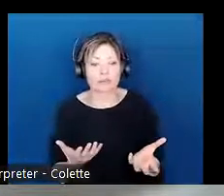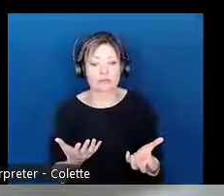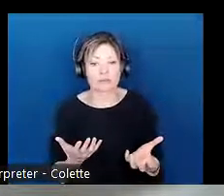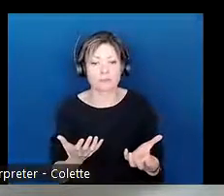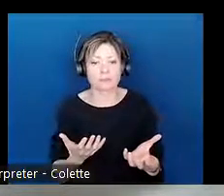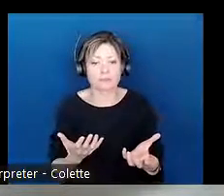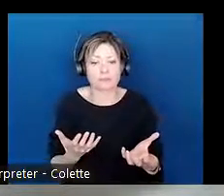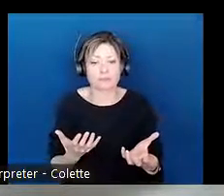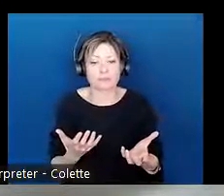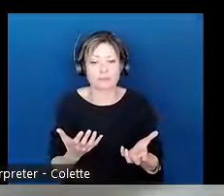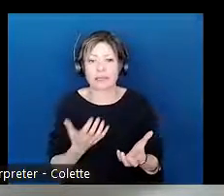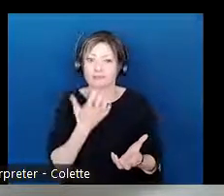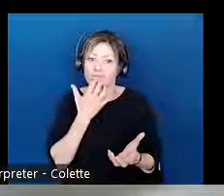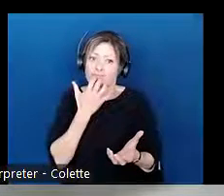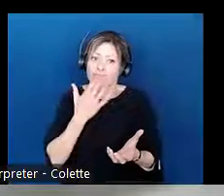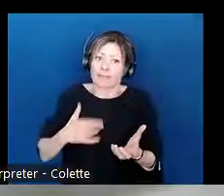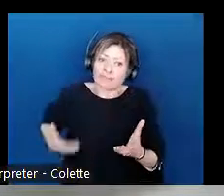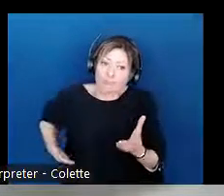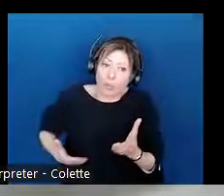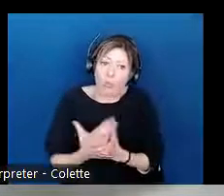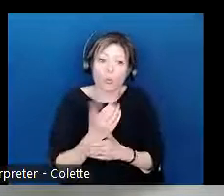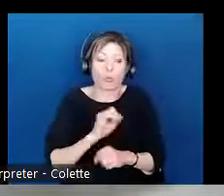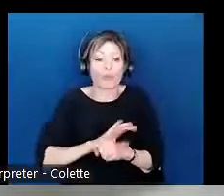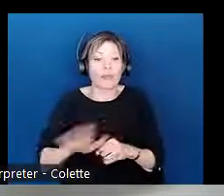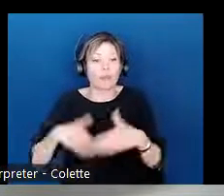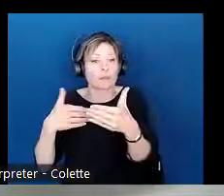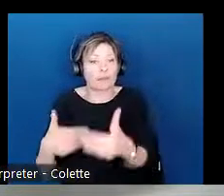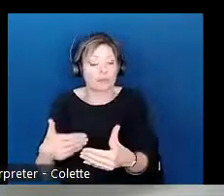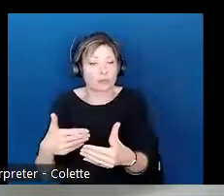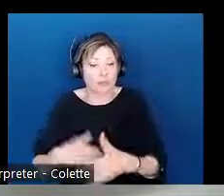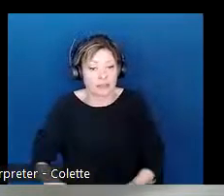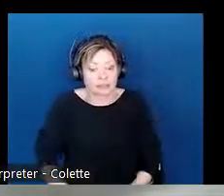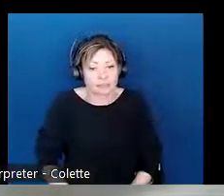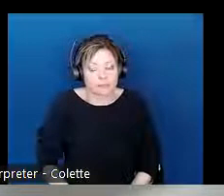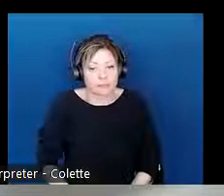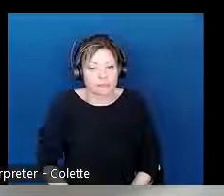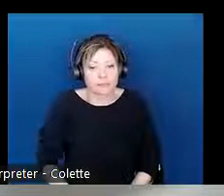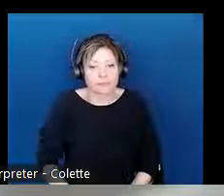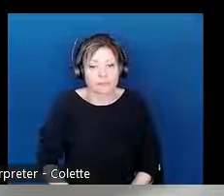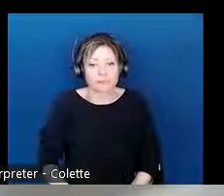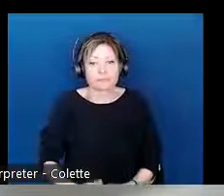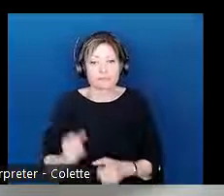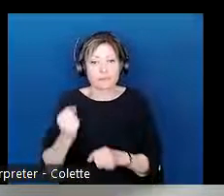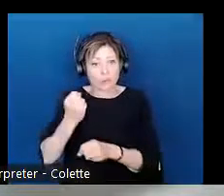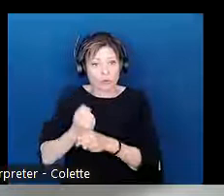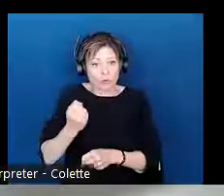sort of living through the Covid period really so her whole collection was about that that theme